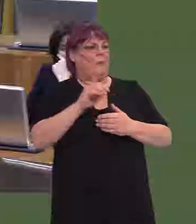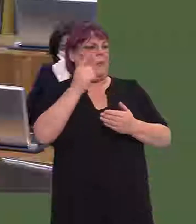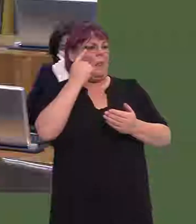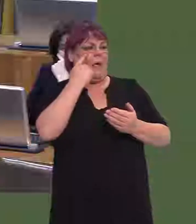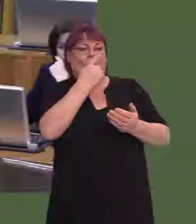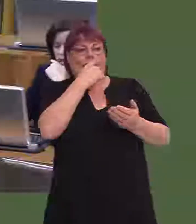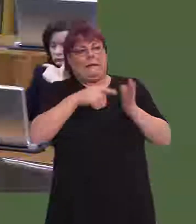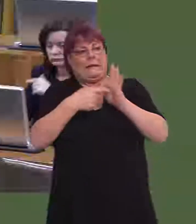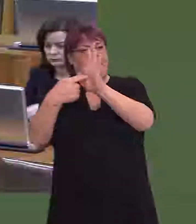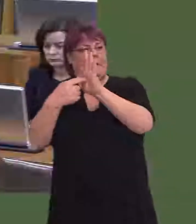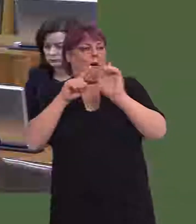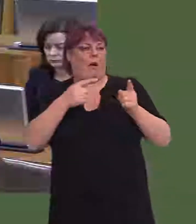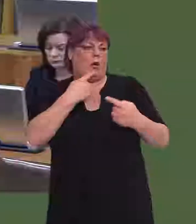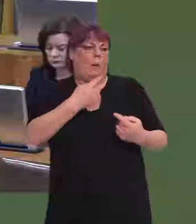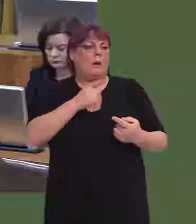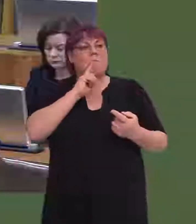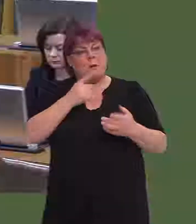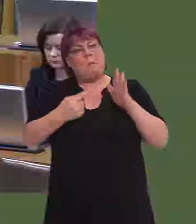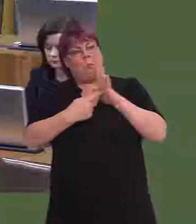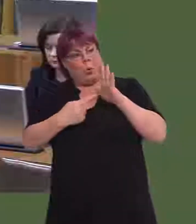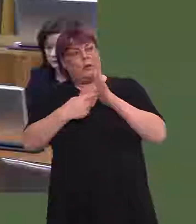All I can say is that all relevant evidence was submitted to the inquiry.